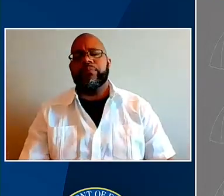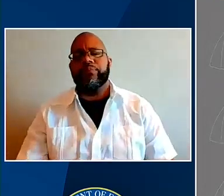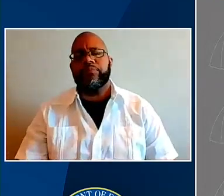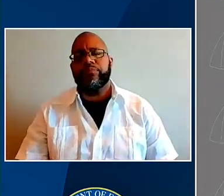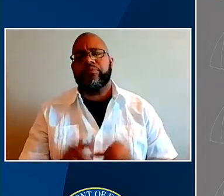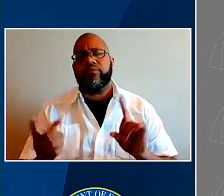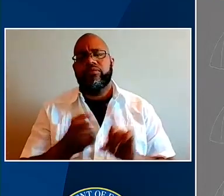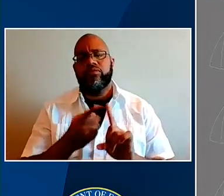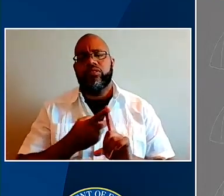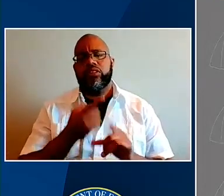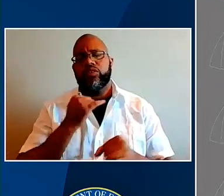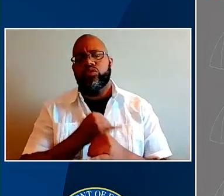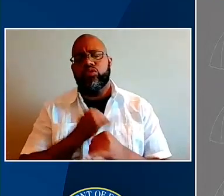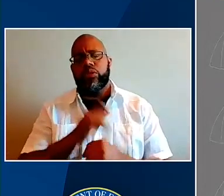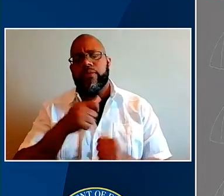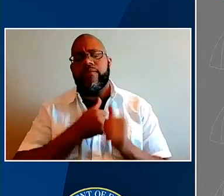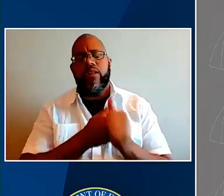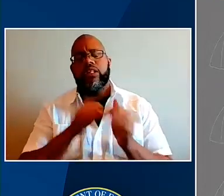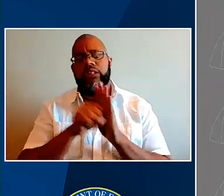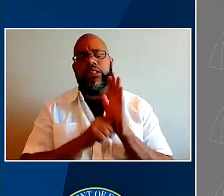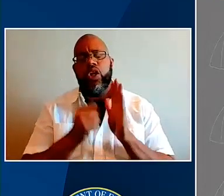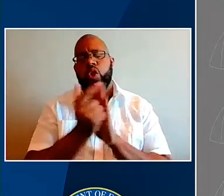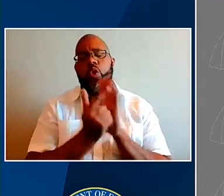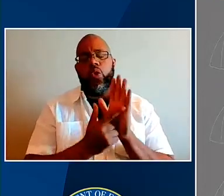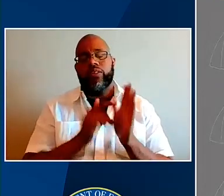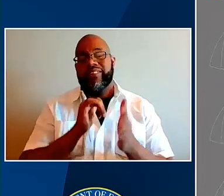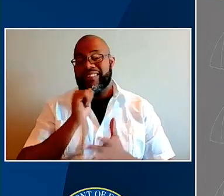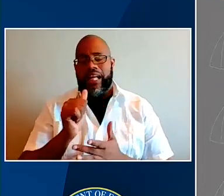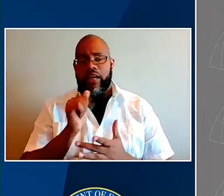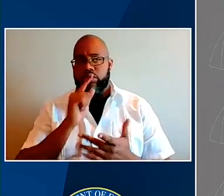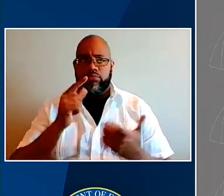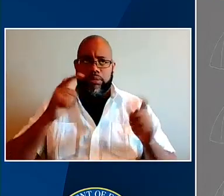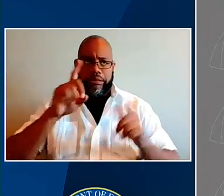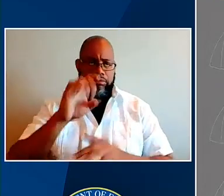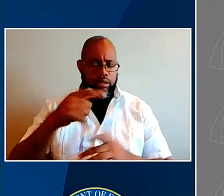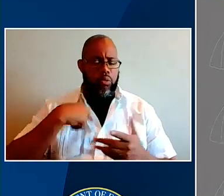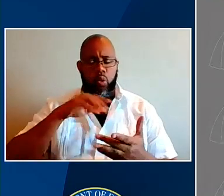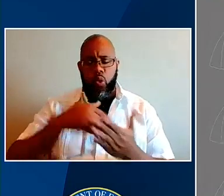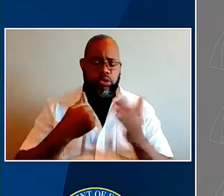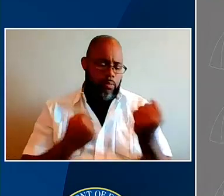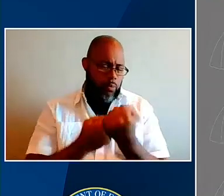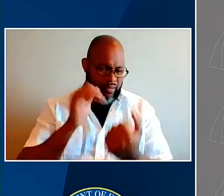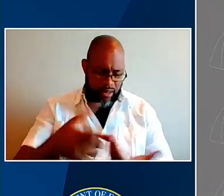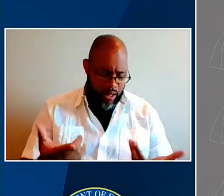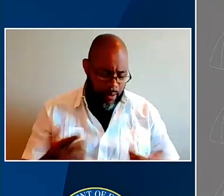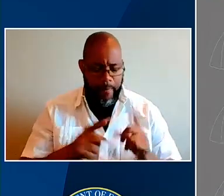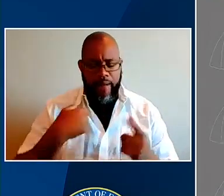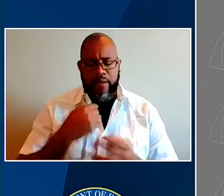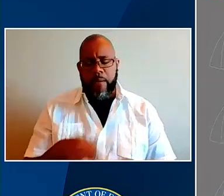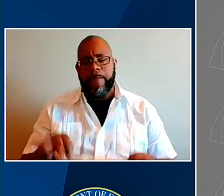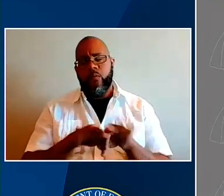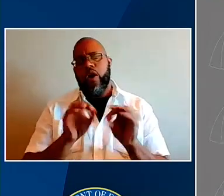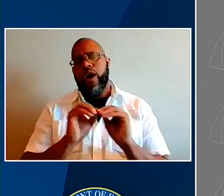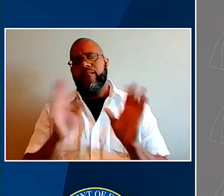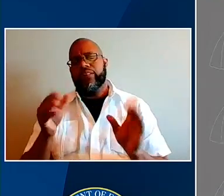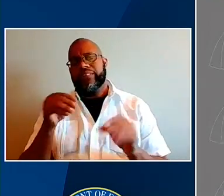institutions must follow state law that's not controversial. We all support that. But there's important clarifications within this.